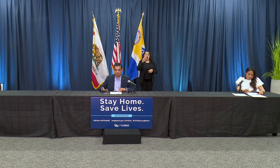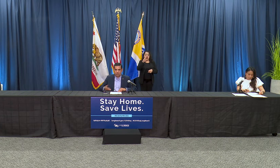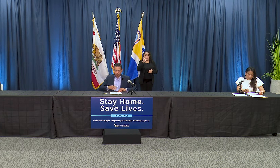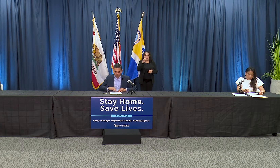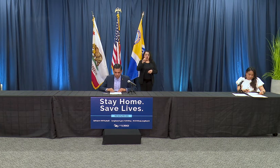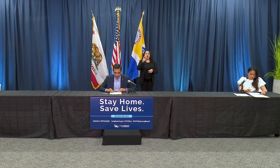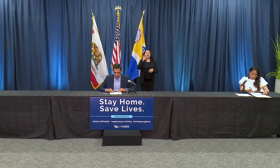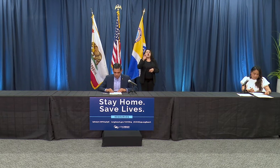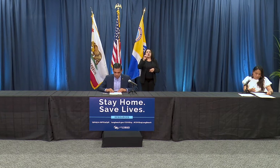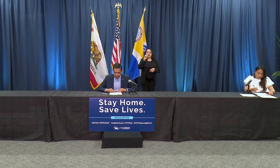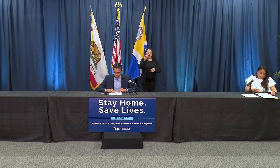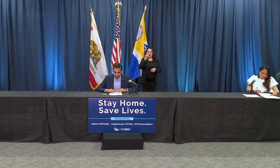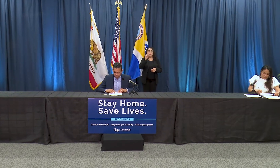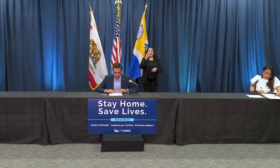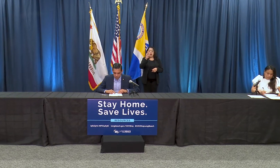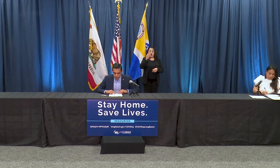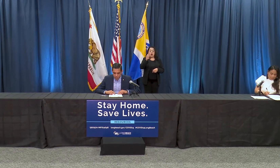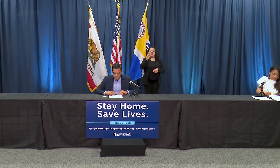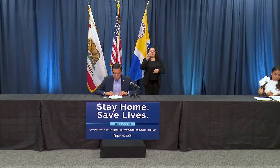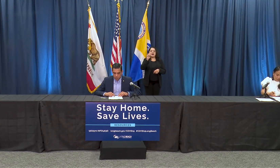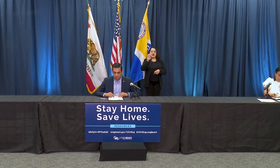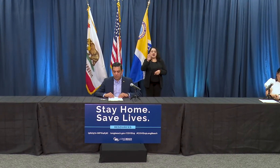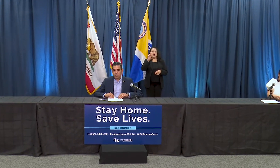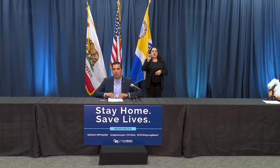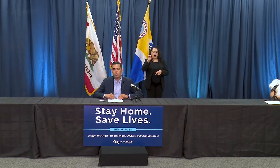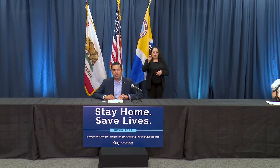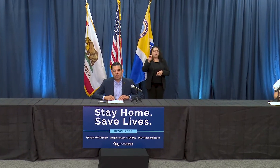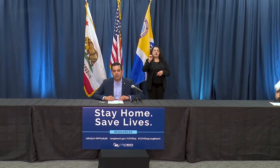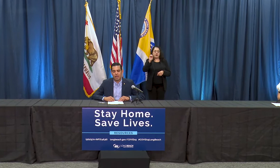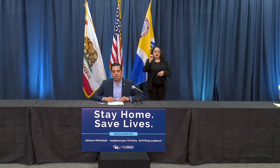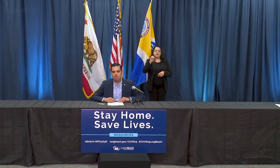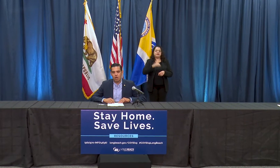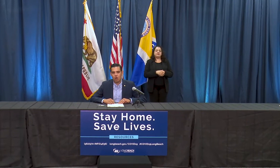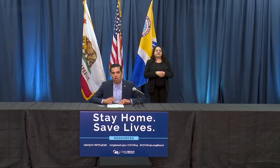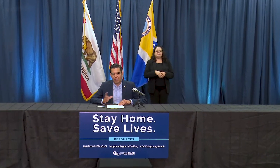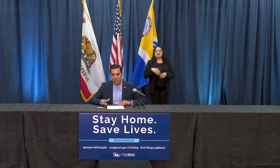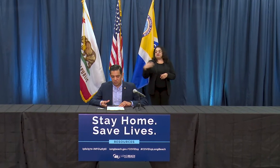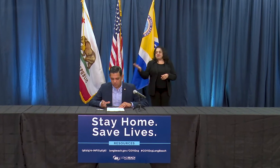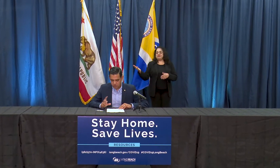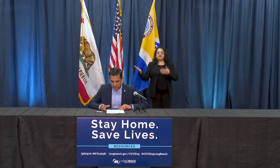just a few minutes as well. So let me start with our latest numbers and I do